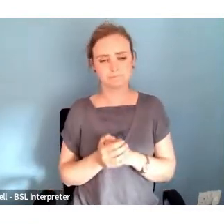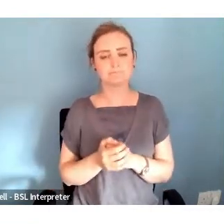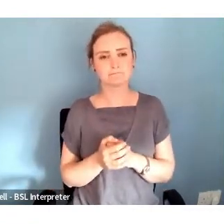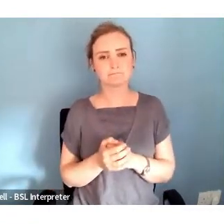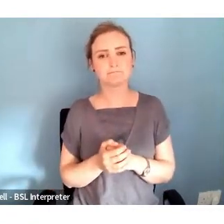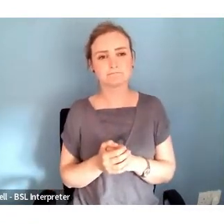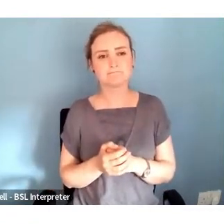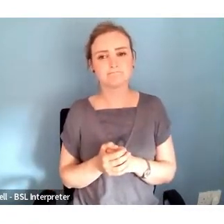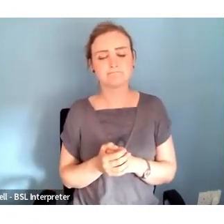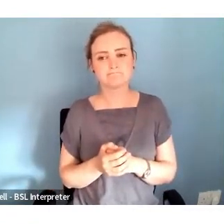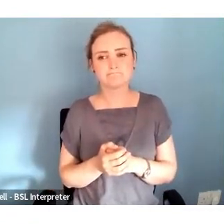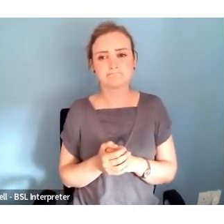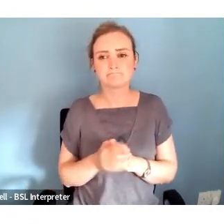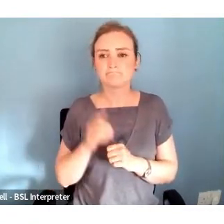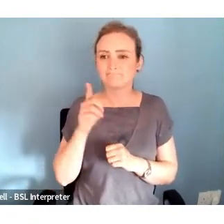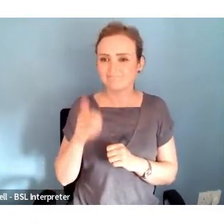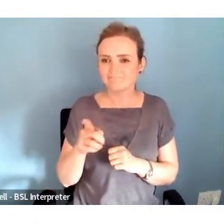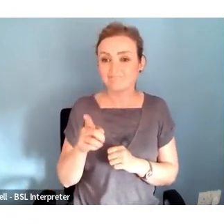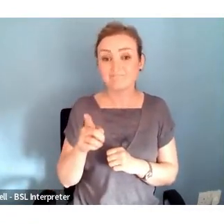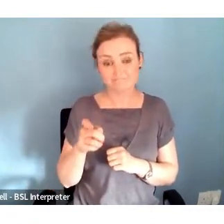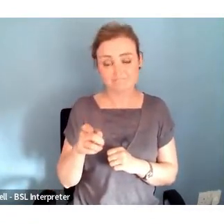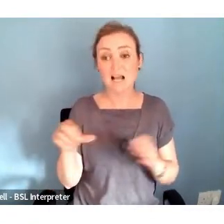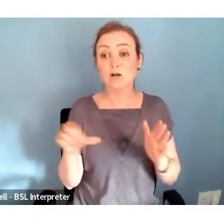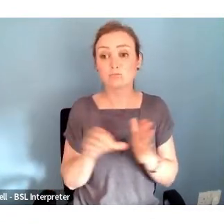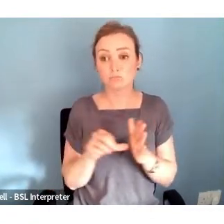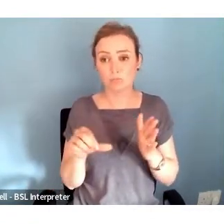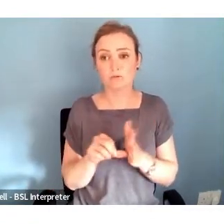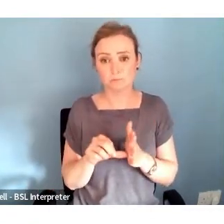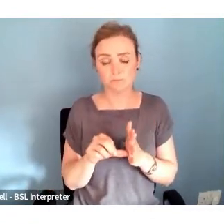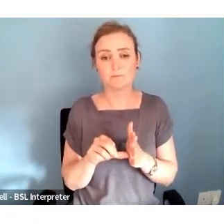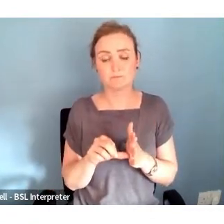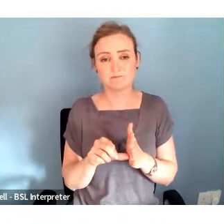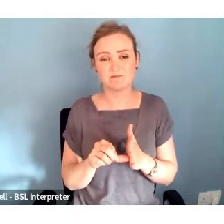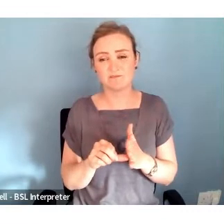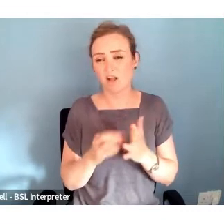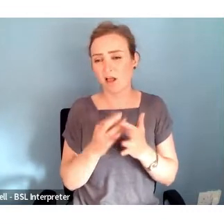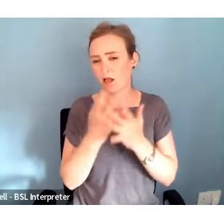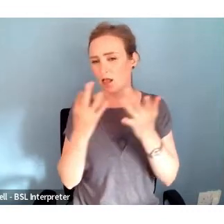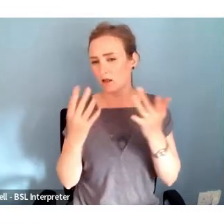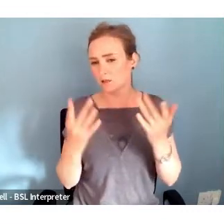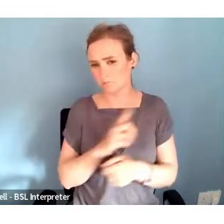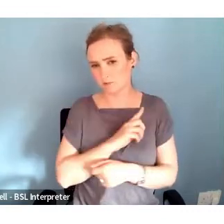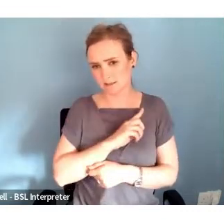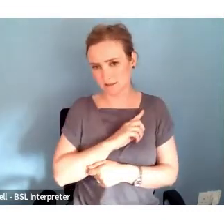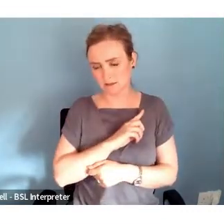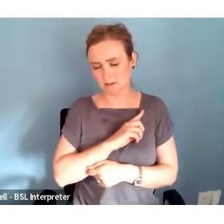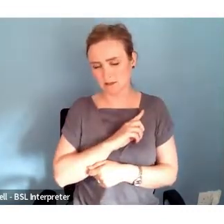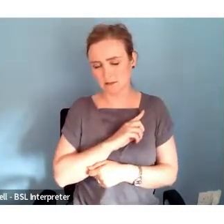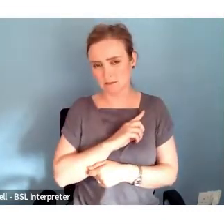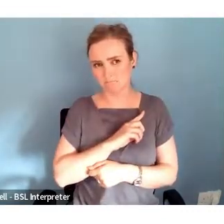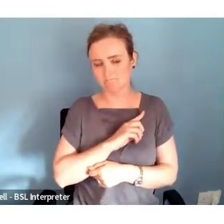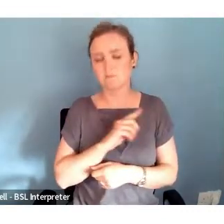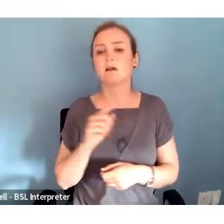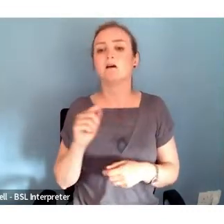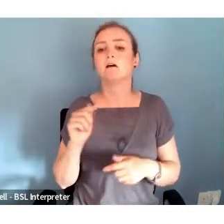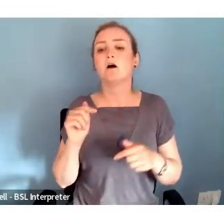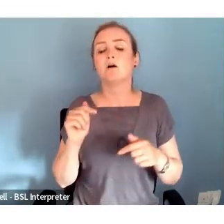can be problematic for a whole number of reasons . And what we suggest is that when a